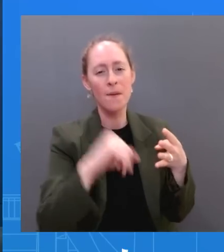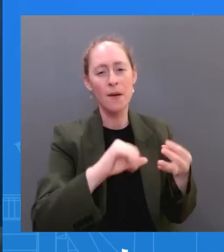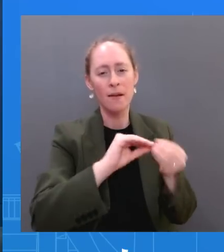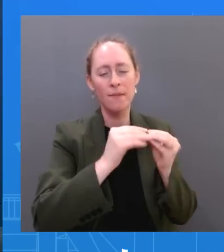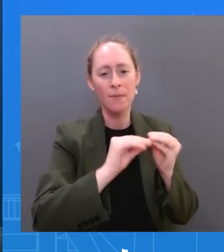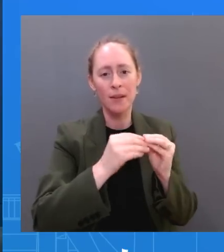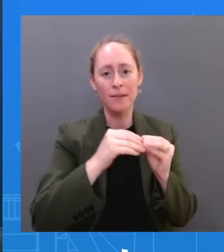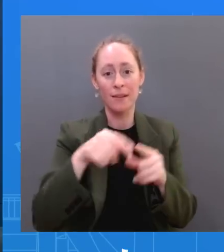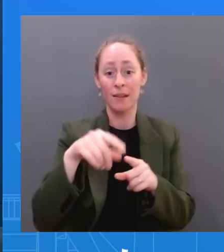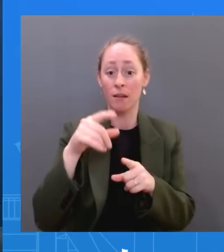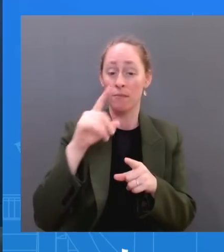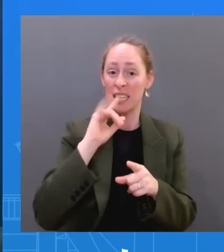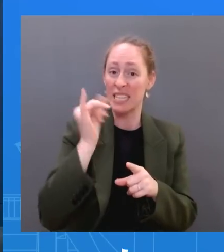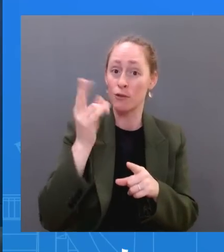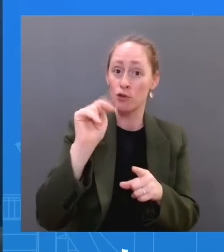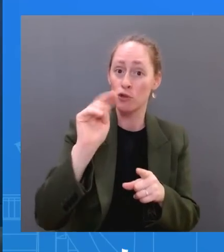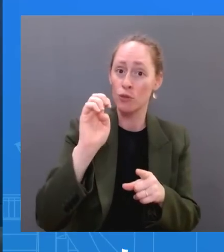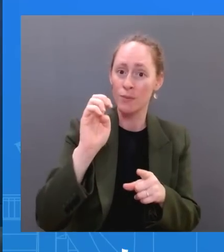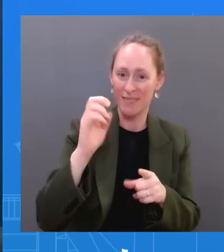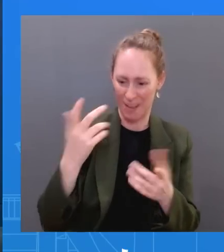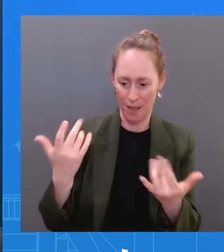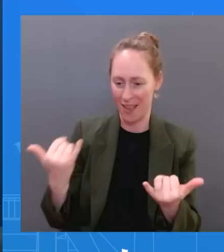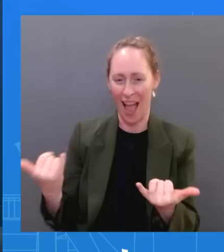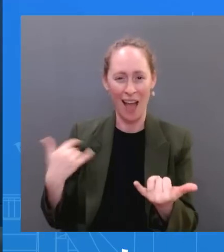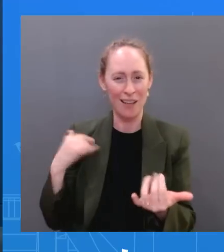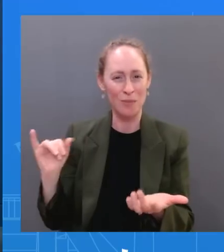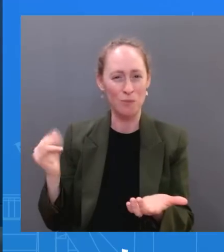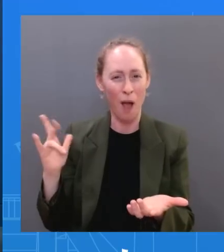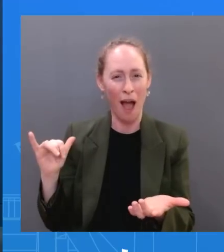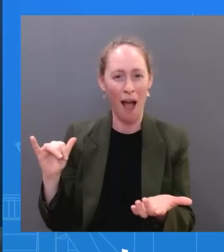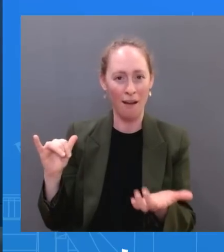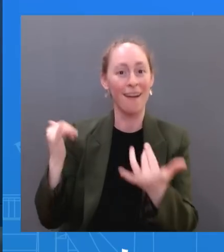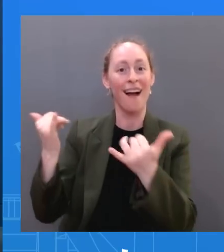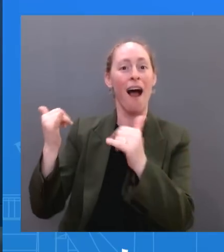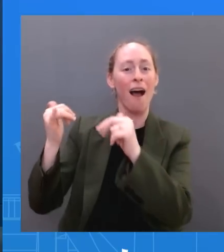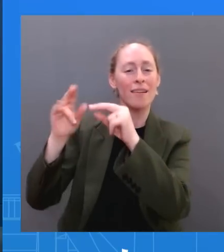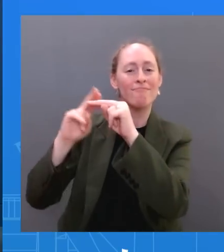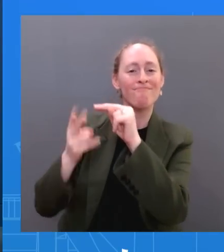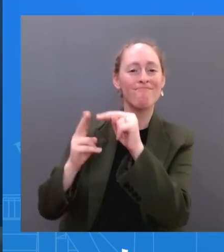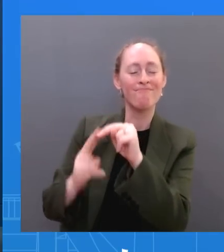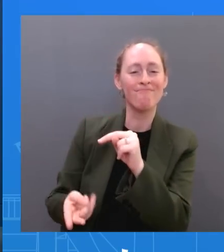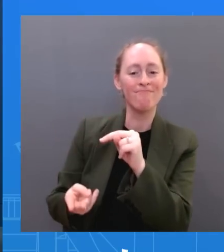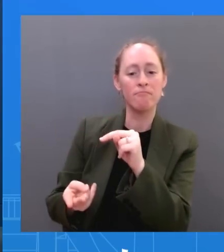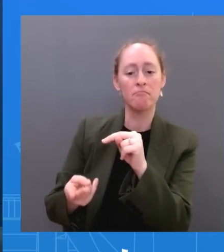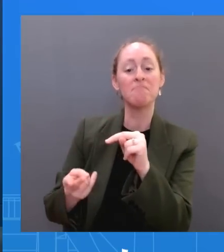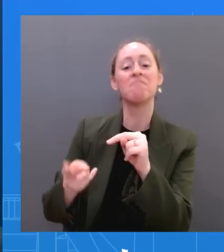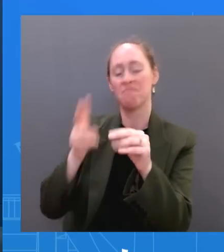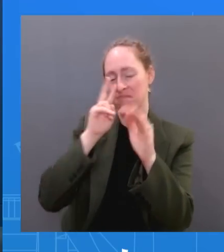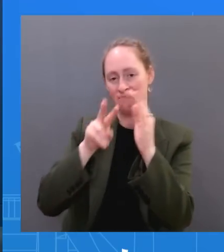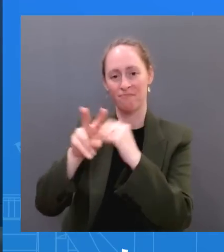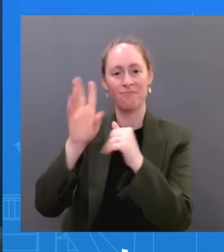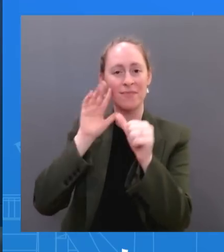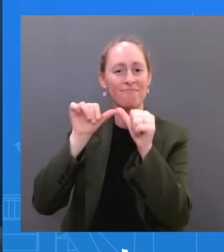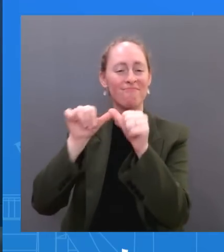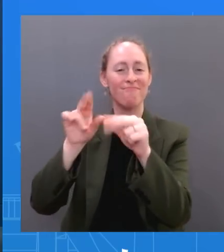and are expected to fall further. The average retail price of gas was 11 percent higher in June